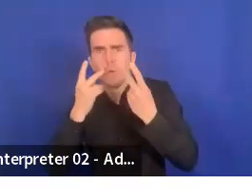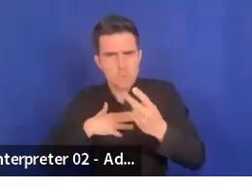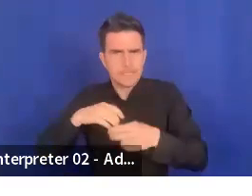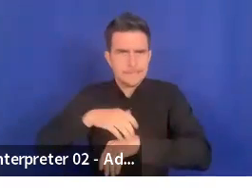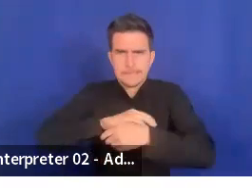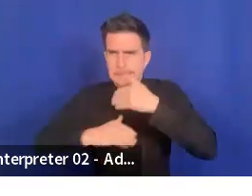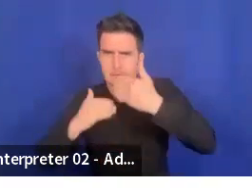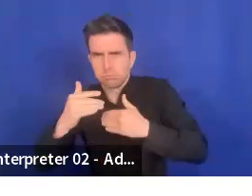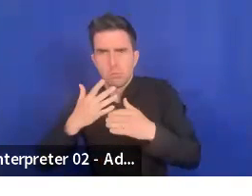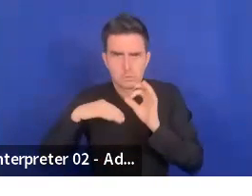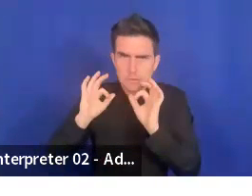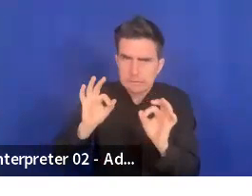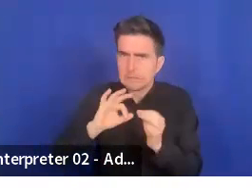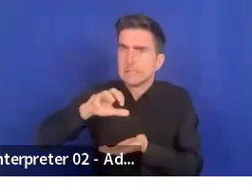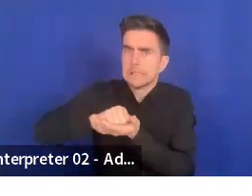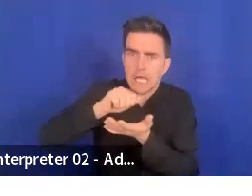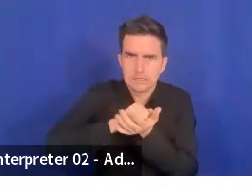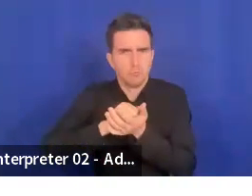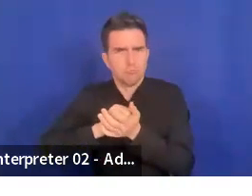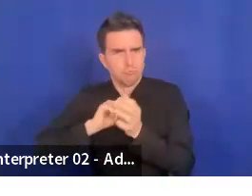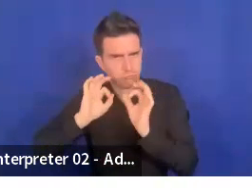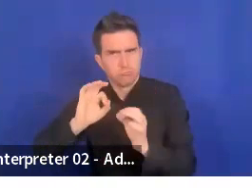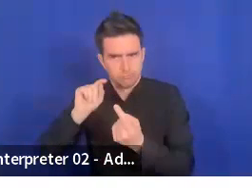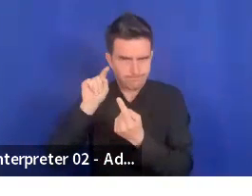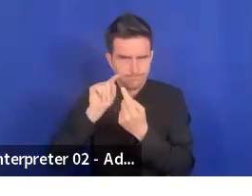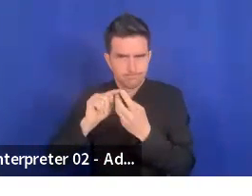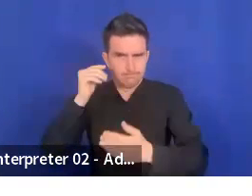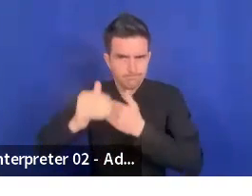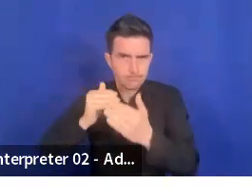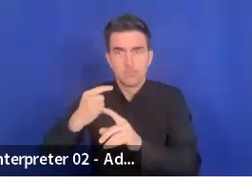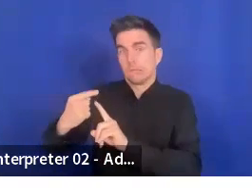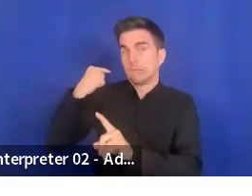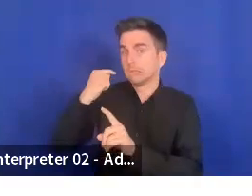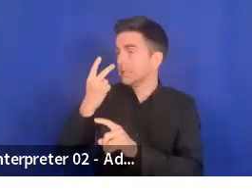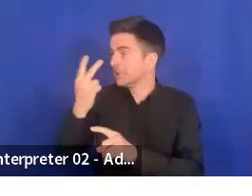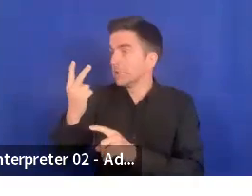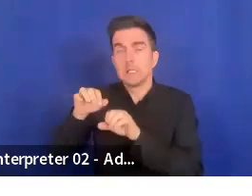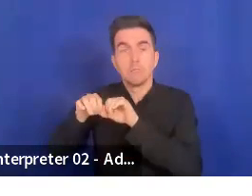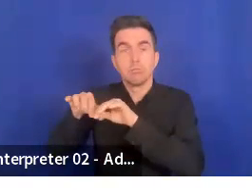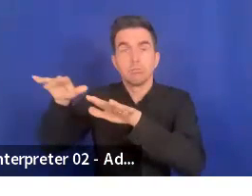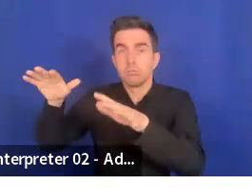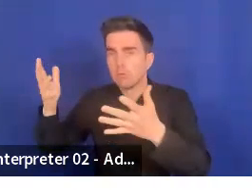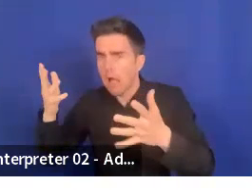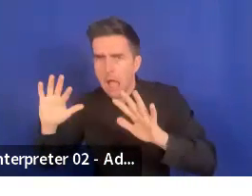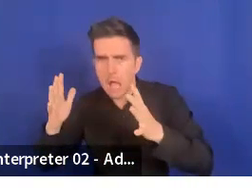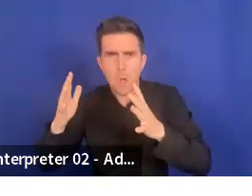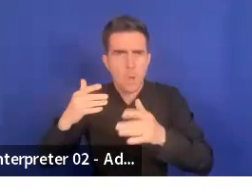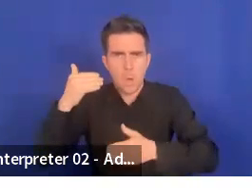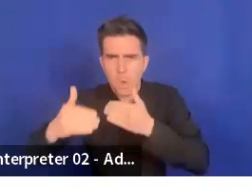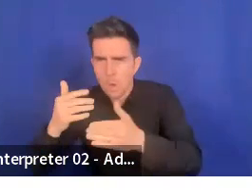and response and that they do prioritize UHC, and that UHC is not something that is on the